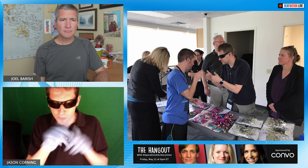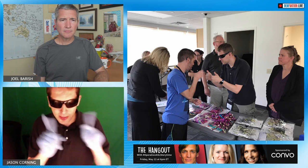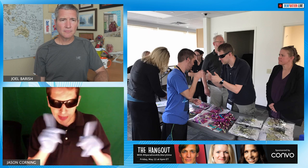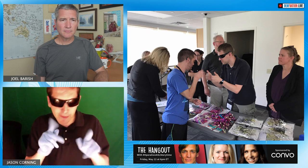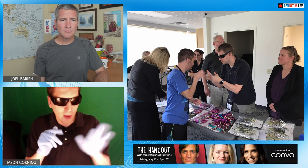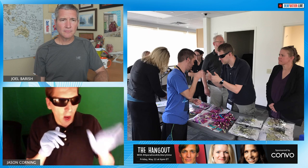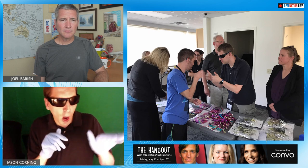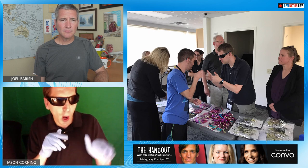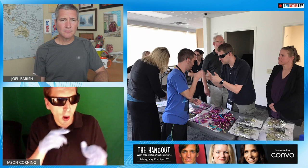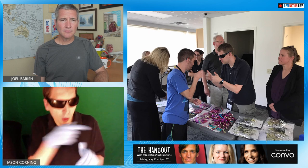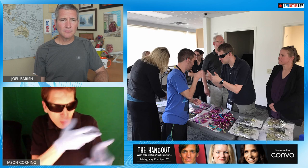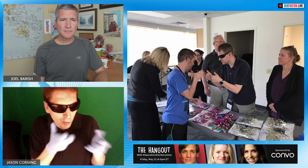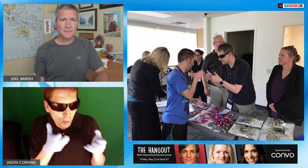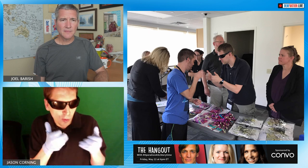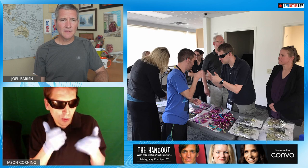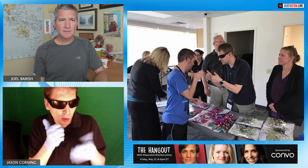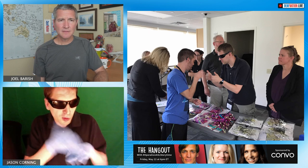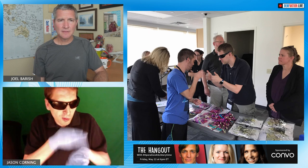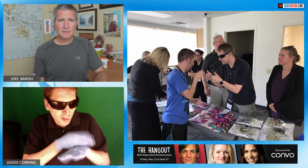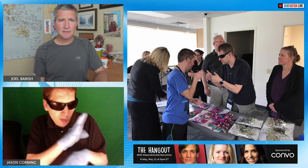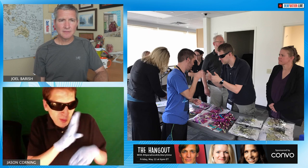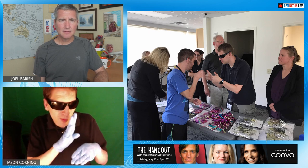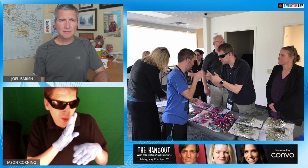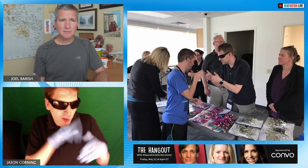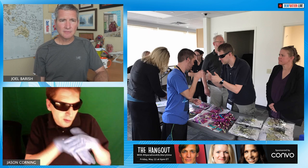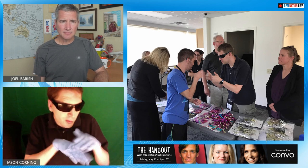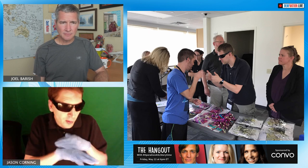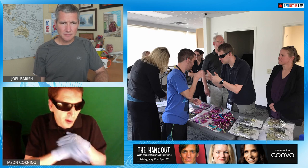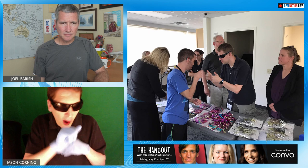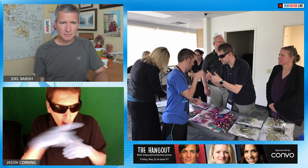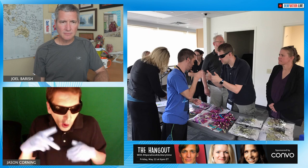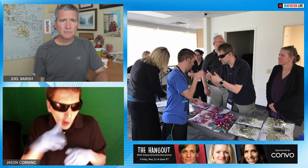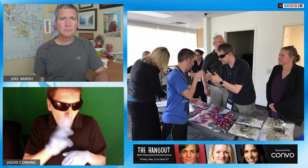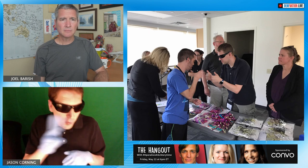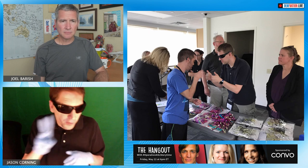Ask people do you want your service, app, or website accessible?